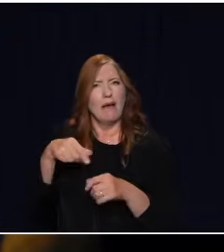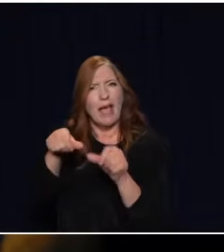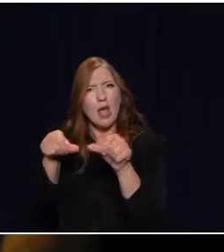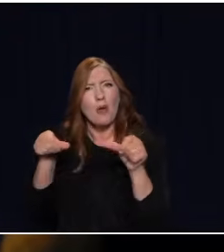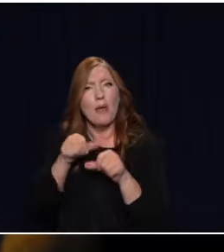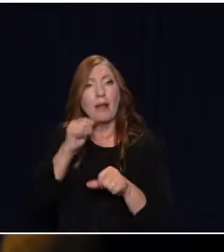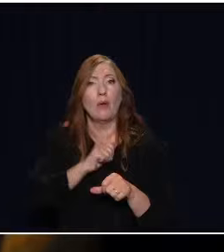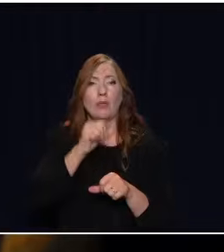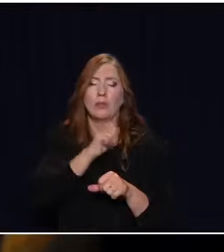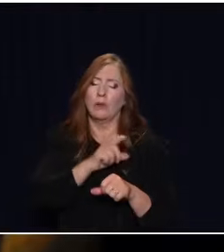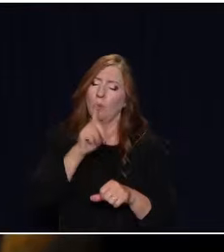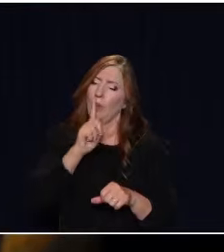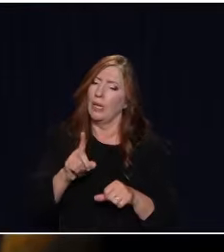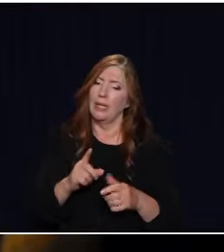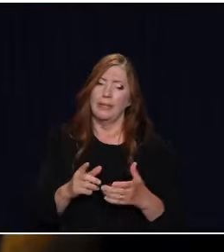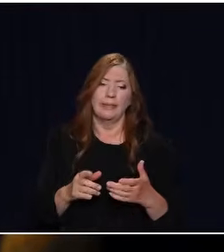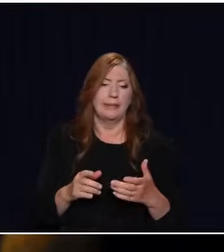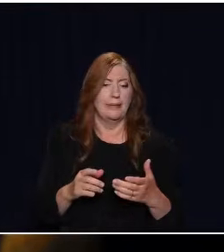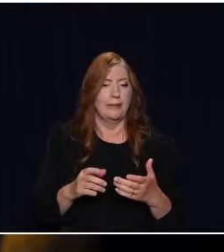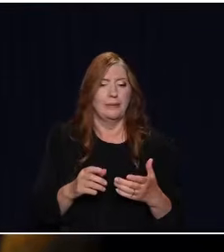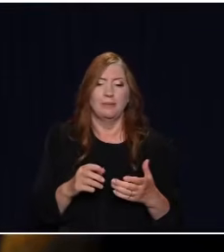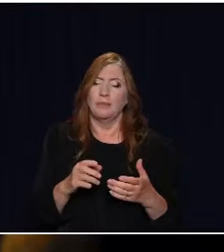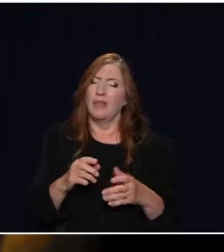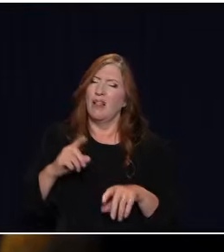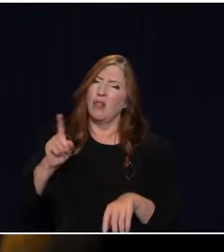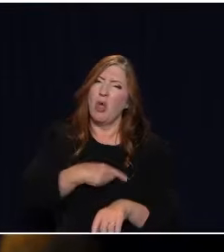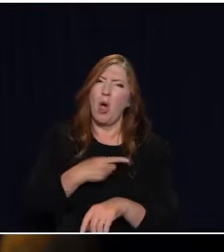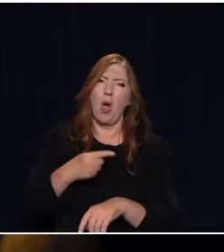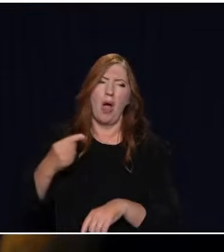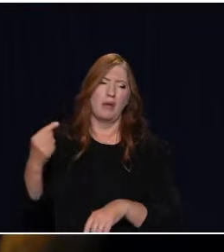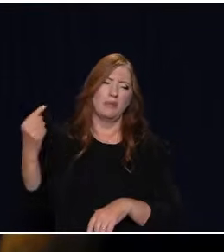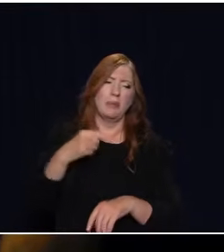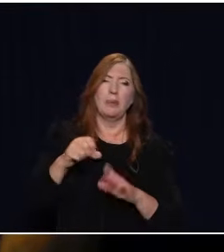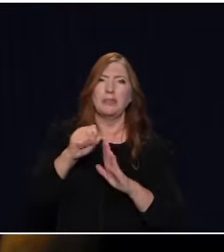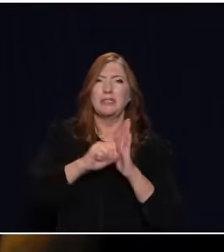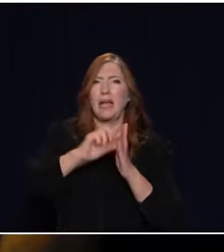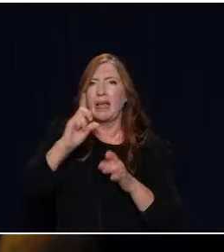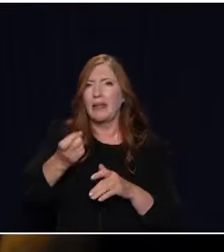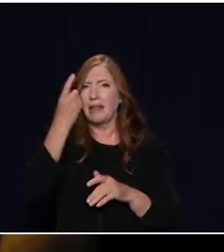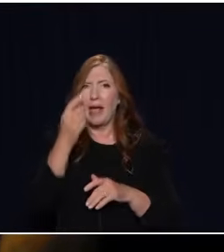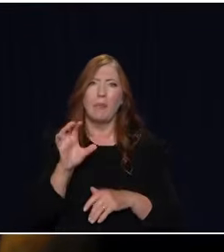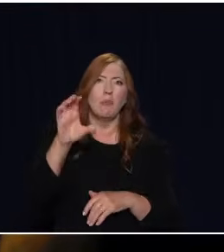STANDARDS. IF THERE ARE WAYS TO BECOME MORE EFFICIENT ESPECIALLY EDUCATORS